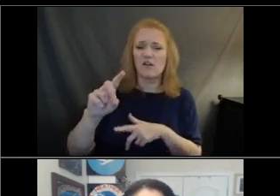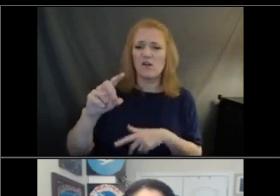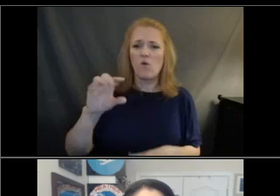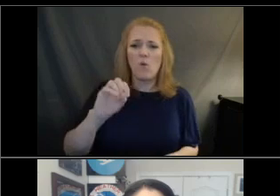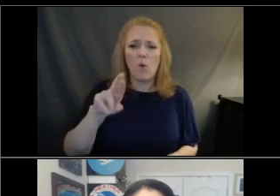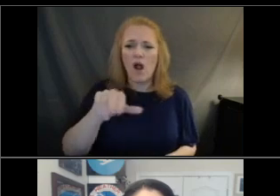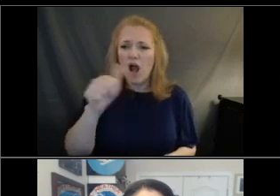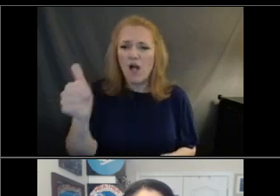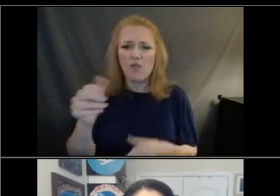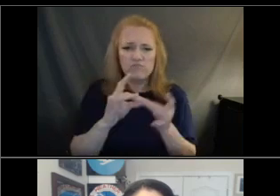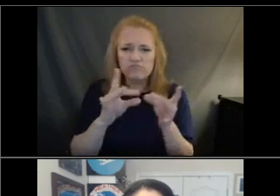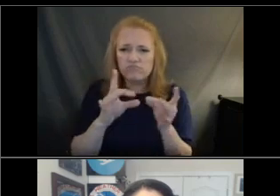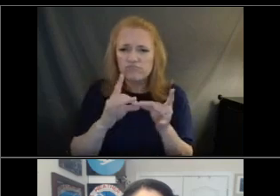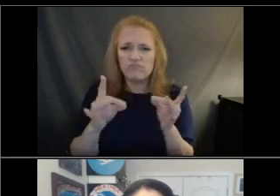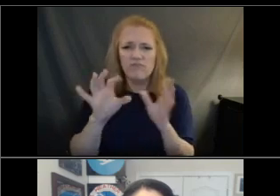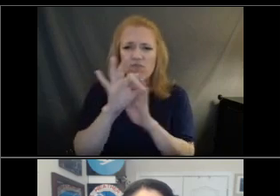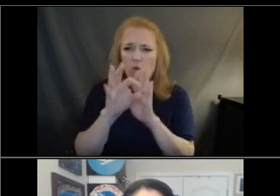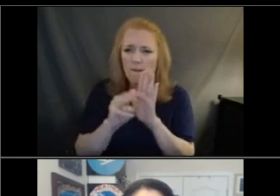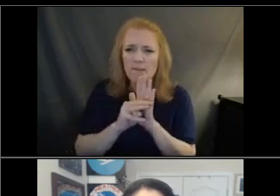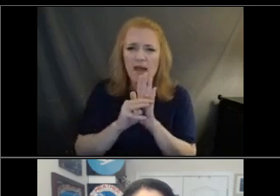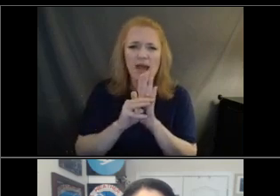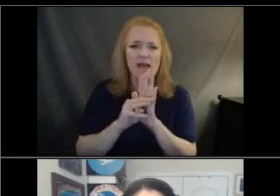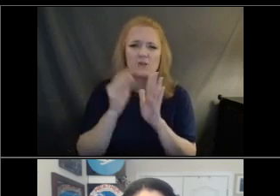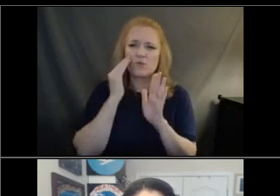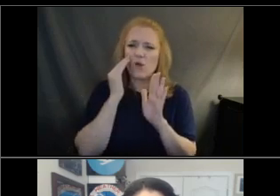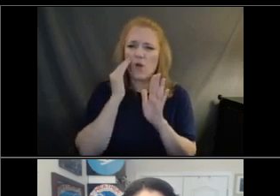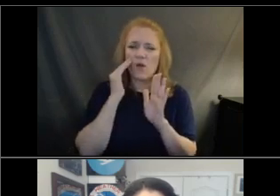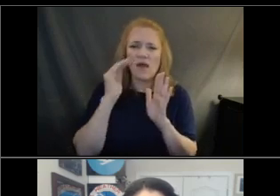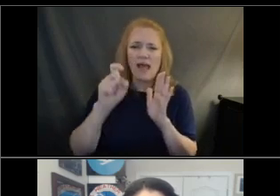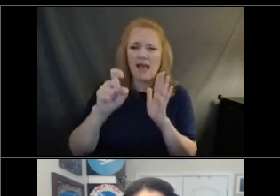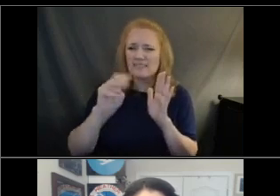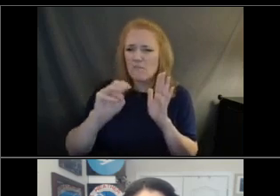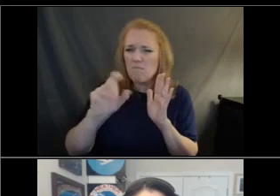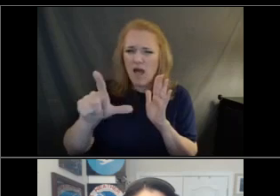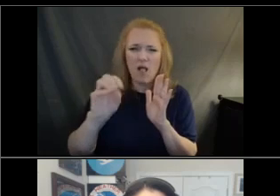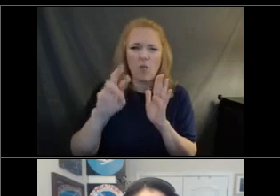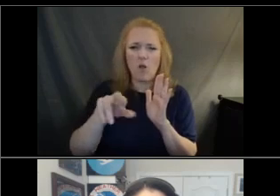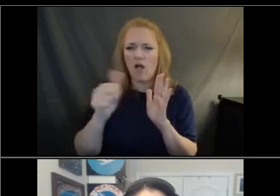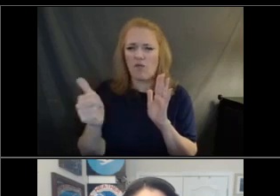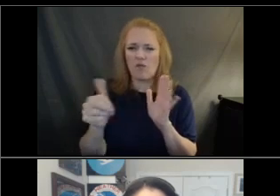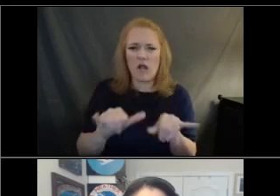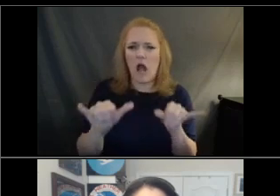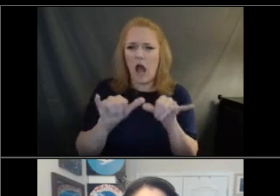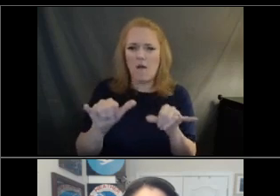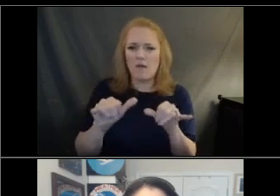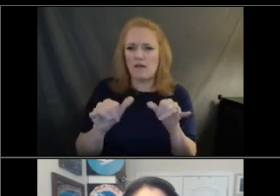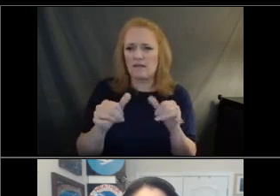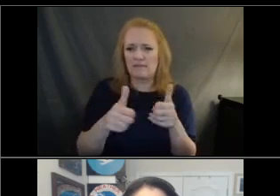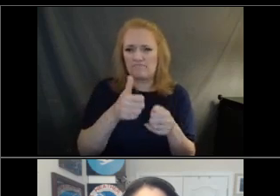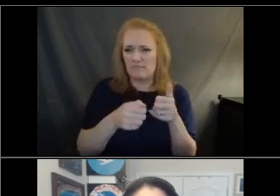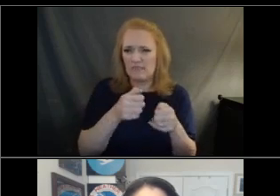alert format like common access protocol, XML, etc? So I'll hand that off to you Jon.